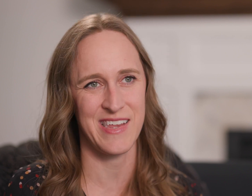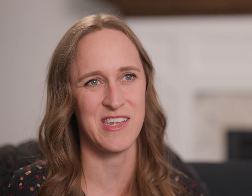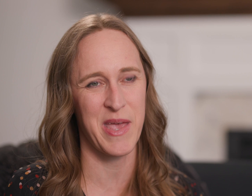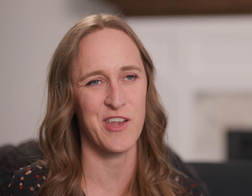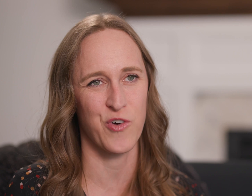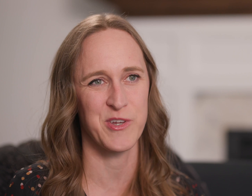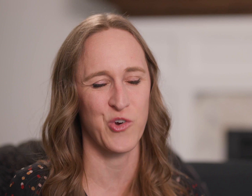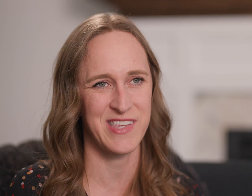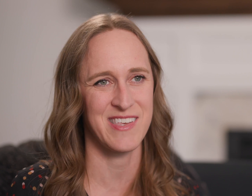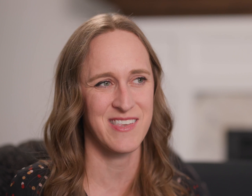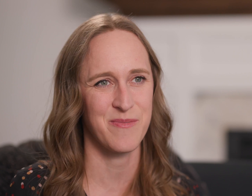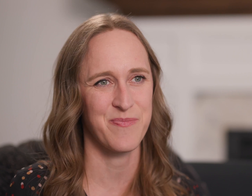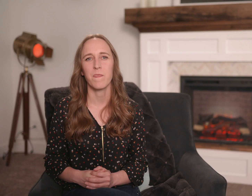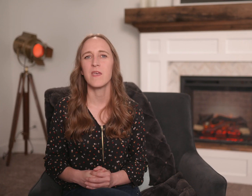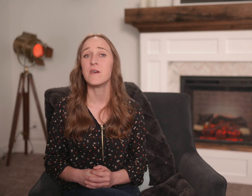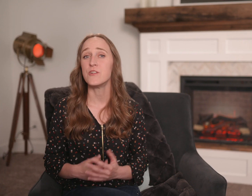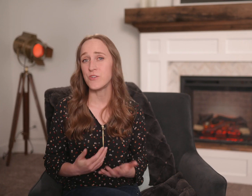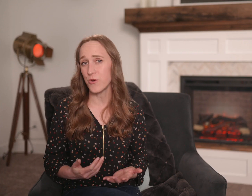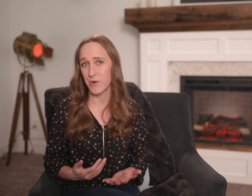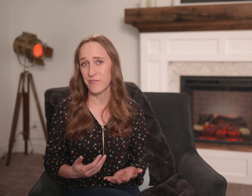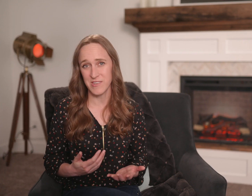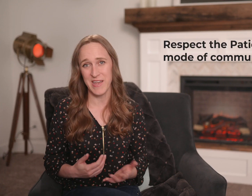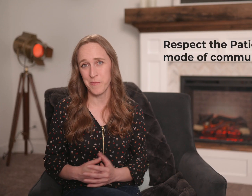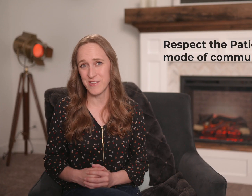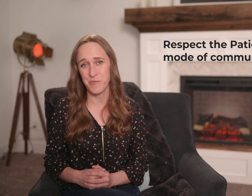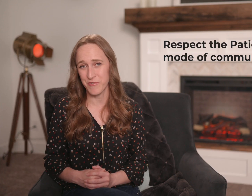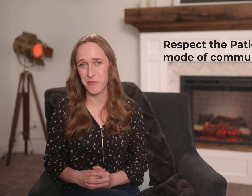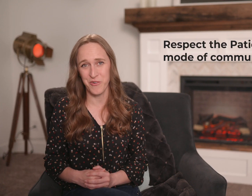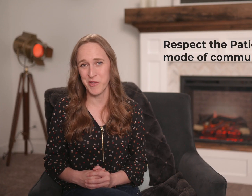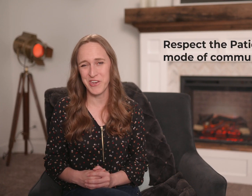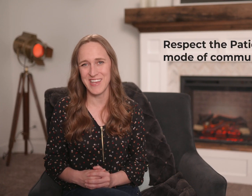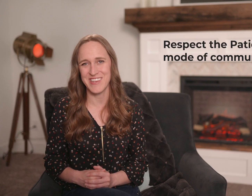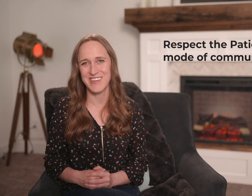they need to make informed choices. Do respect the patient's preferred mode of communication.